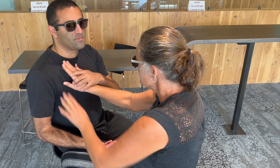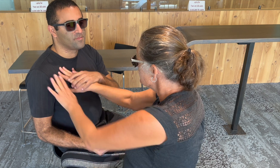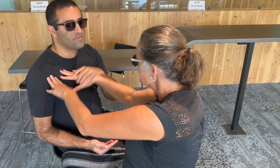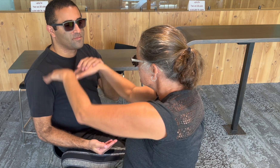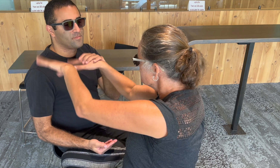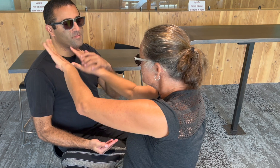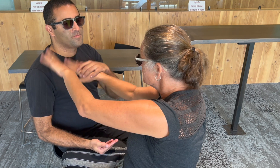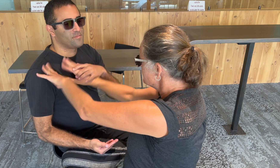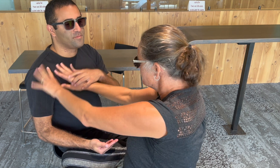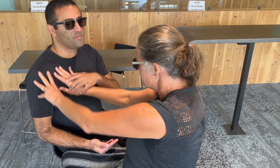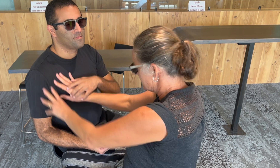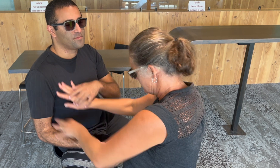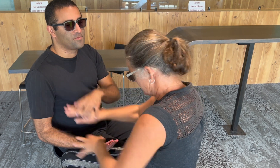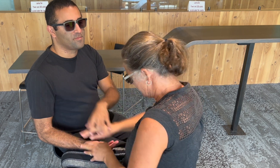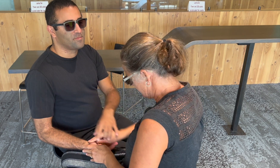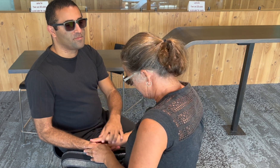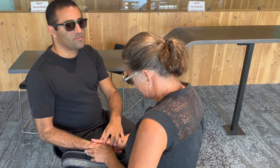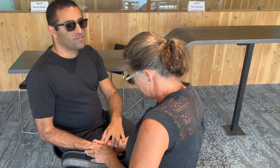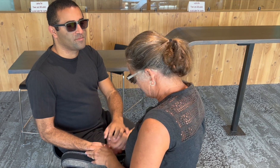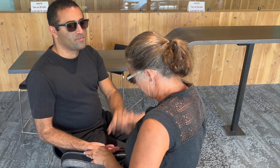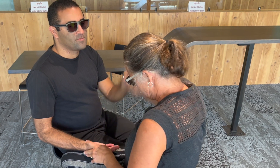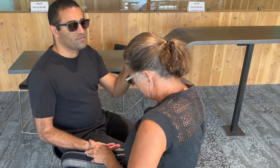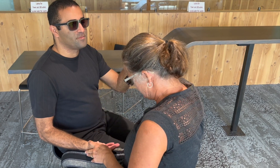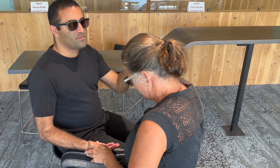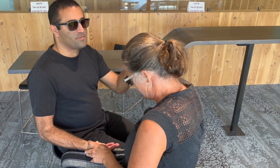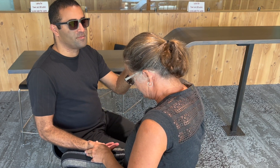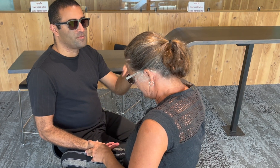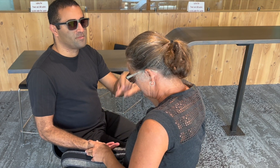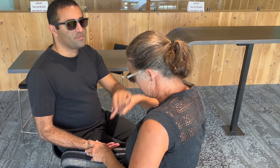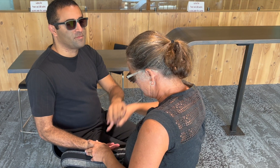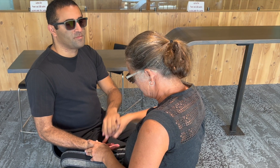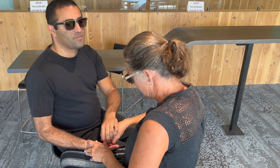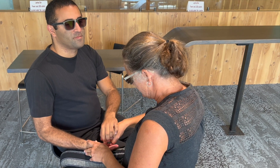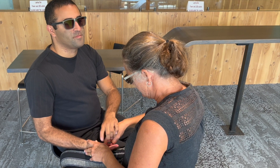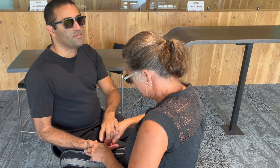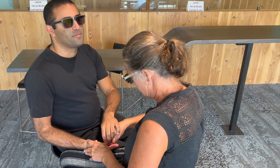Noting that the birds had already devoured the insides.